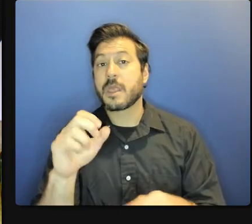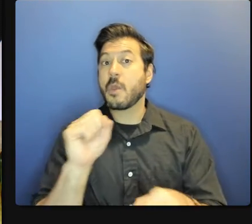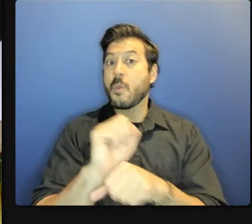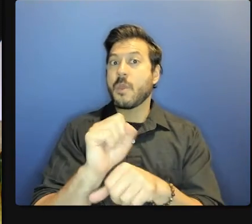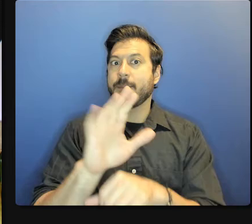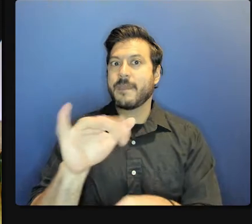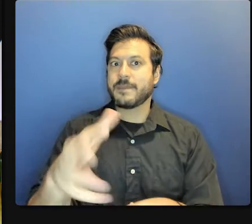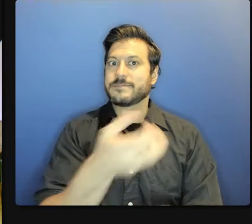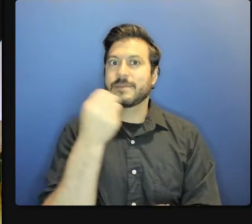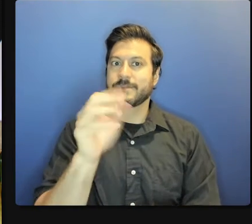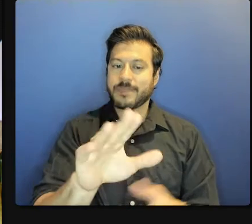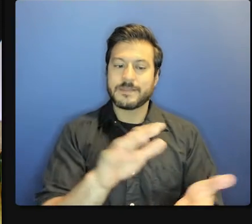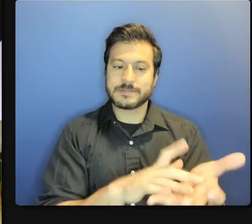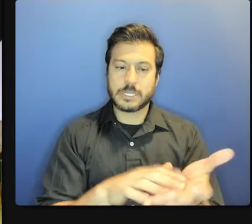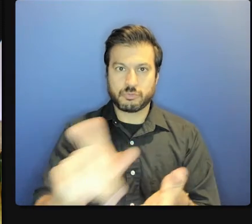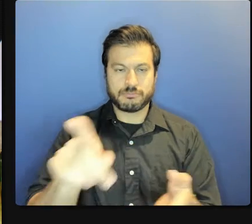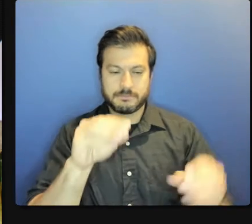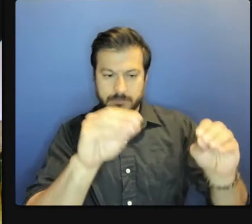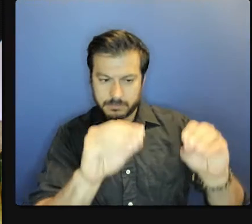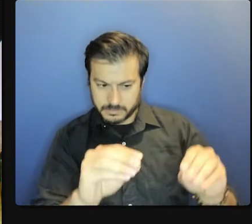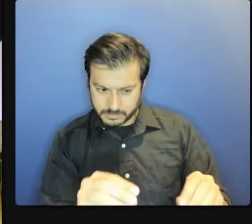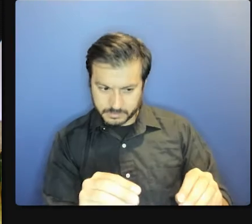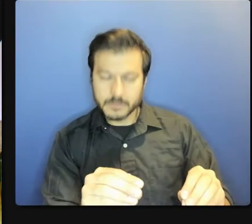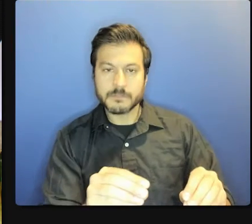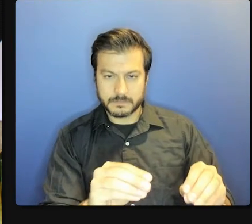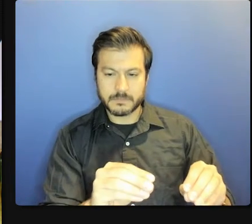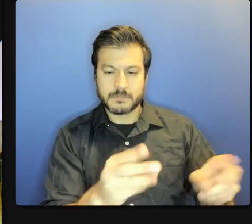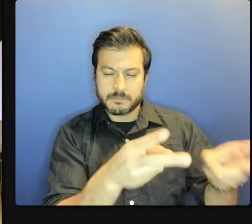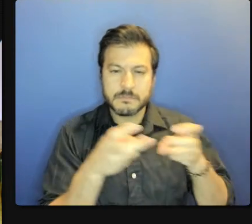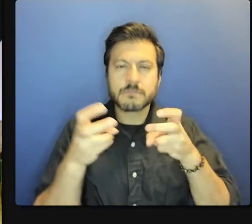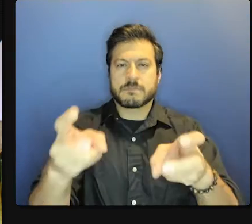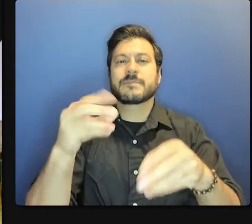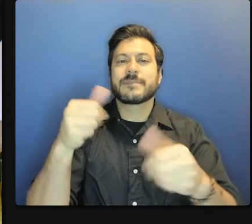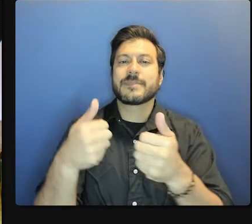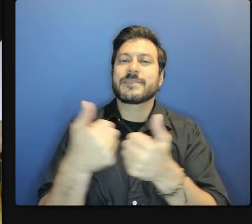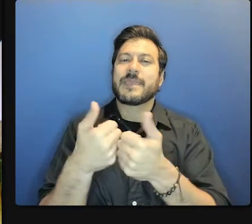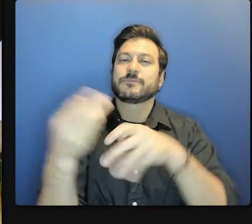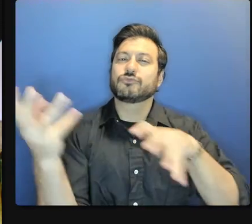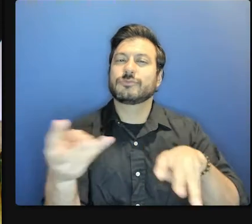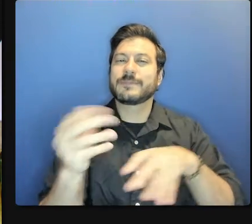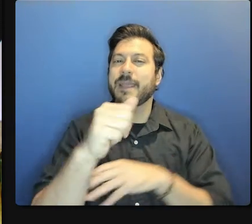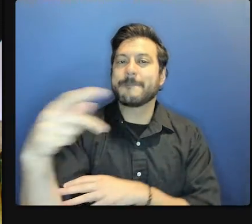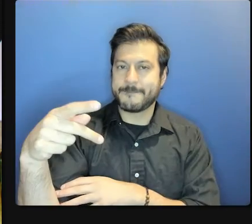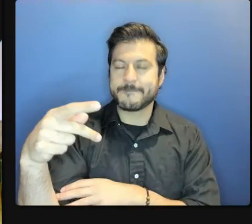It works by taking a touch control layout that you define, and rendering it in the game streaming app.